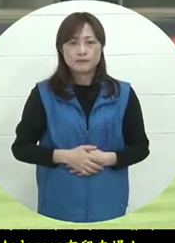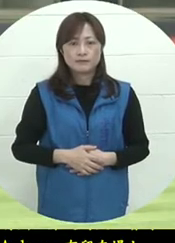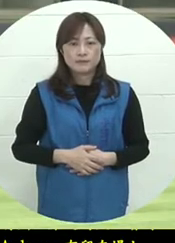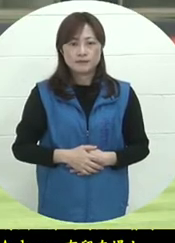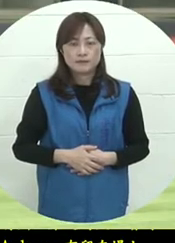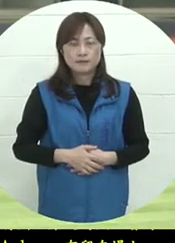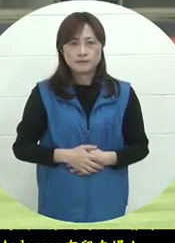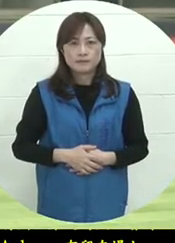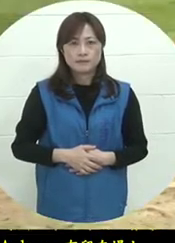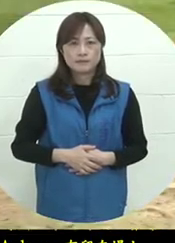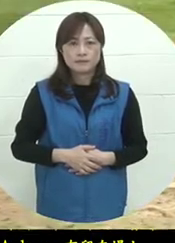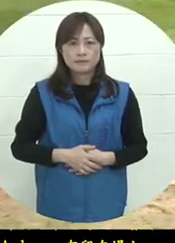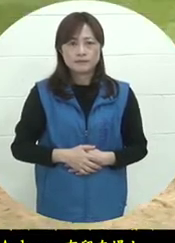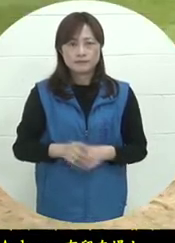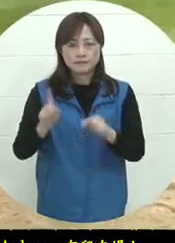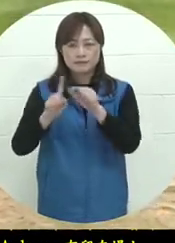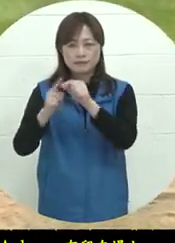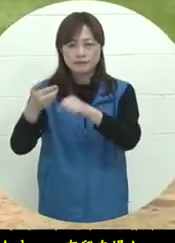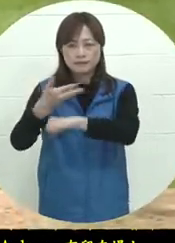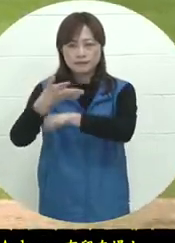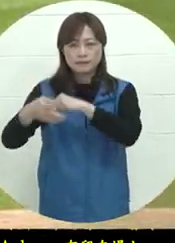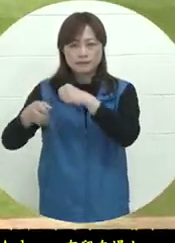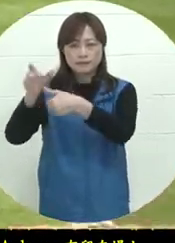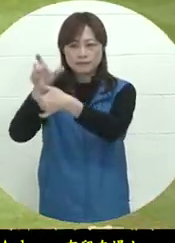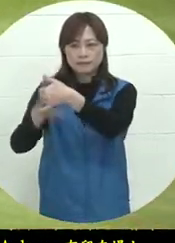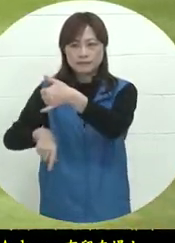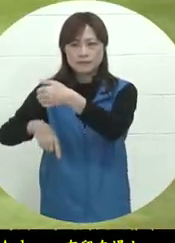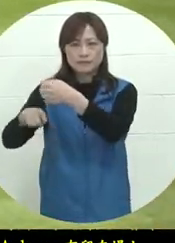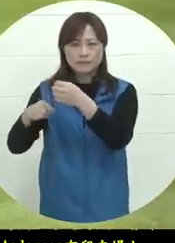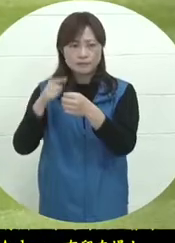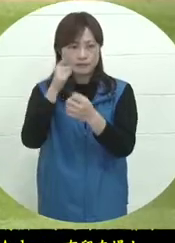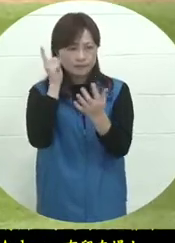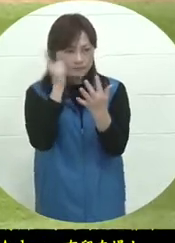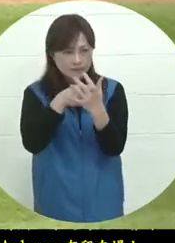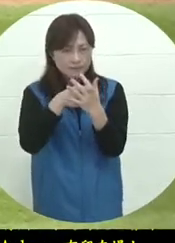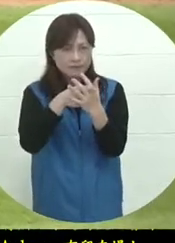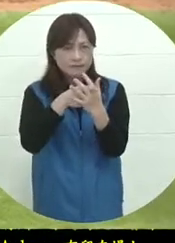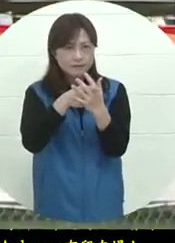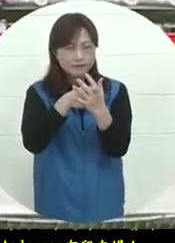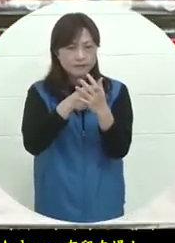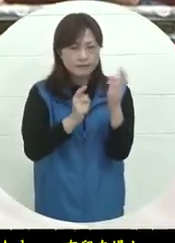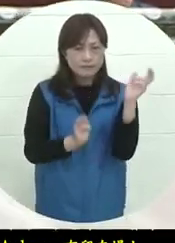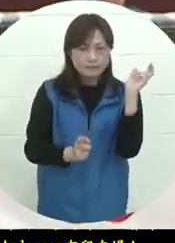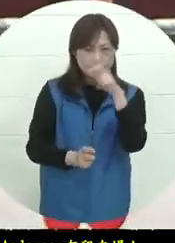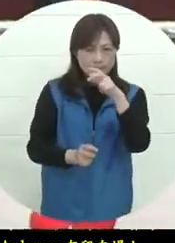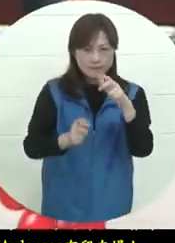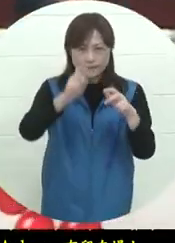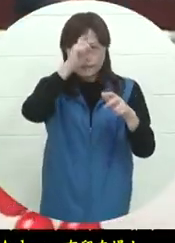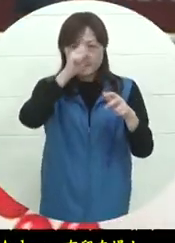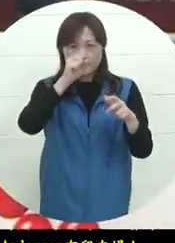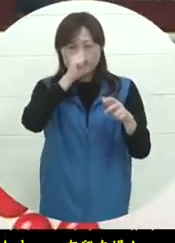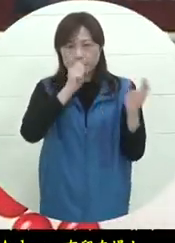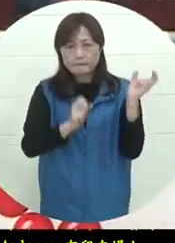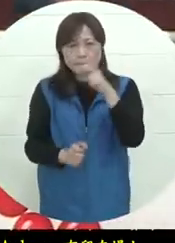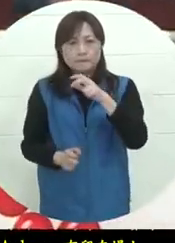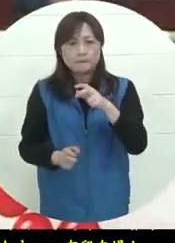his hand . The Nakajima part here is to catch the opponent. When the first ball comes up, you may have to grab it. Psychologically, I swung the stick